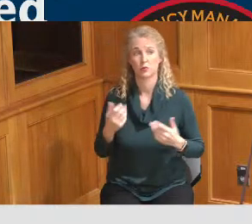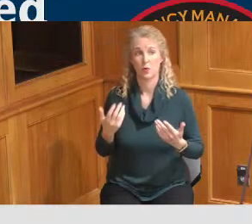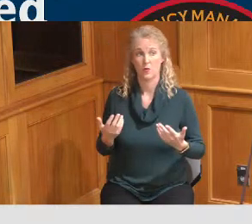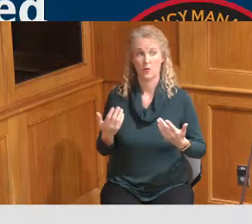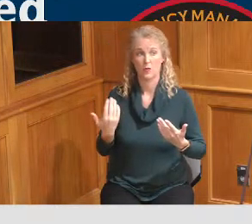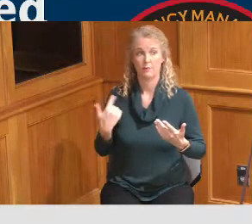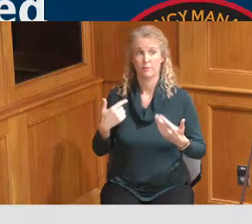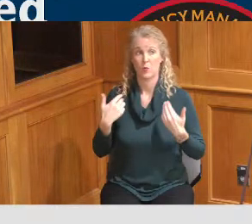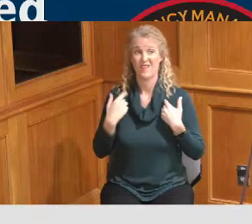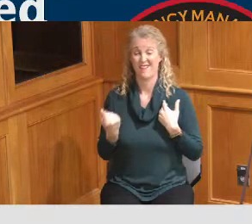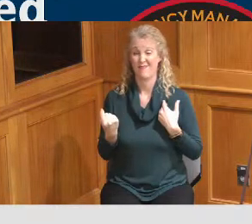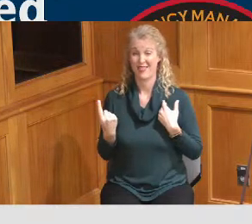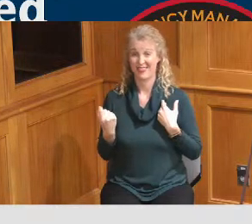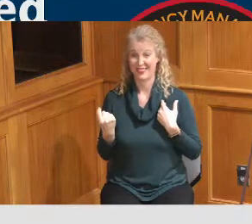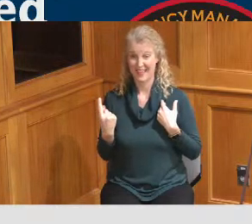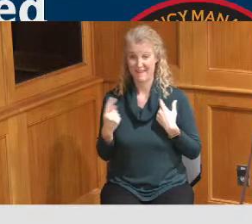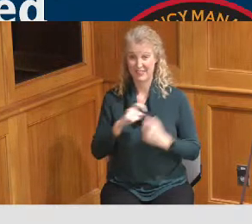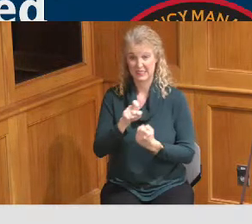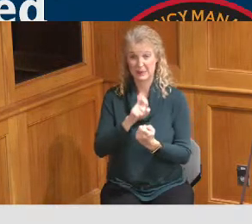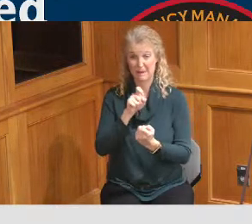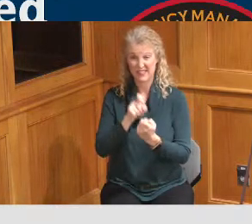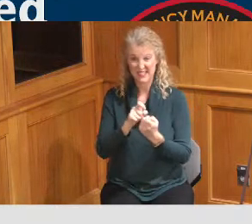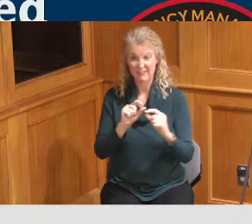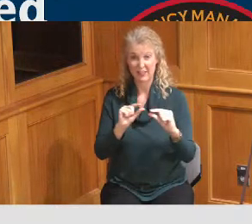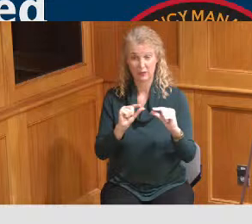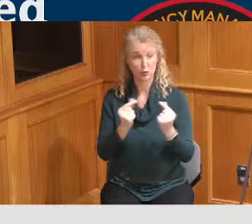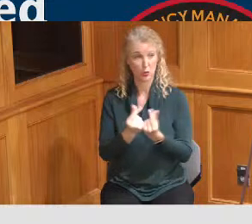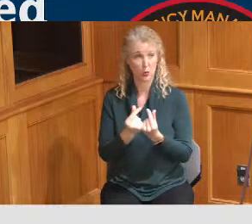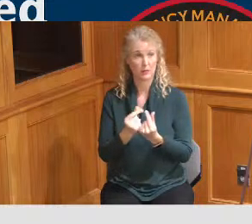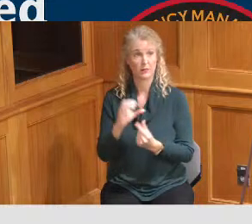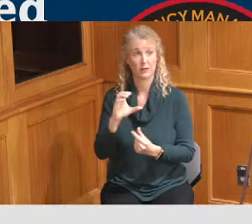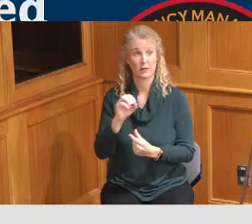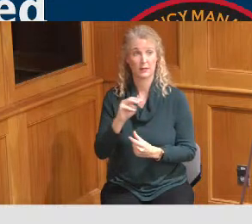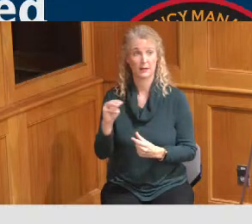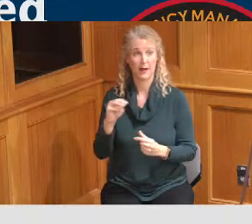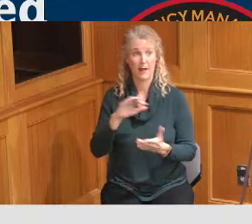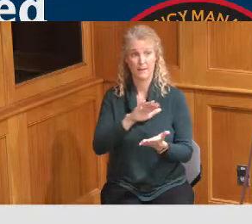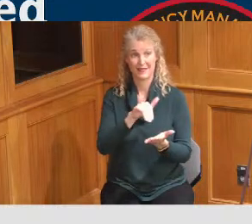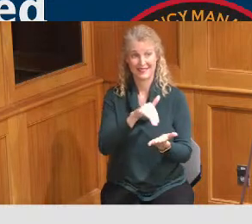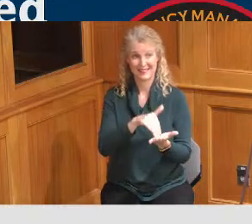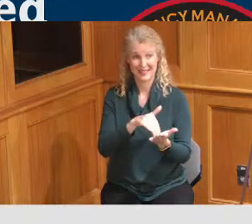these 11 coordinated agencies we have the Comm Center the Conservation District our office the